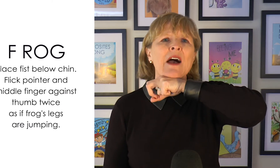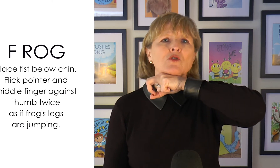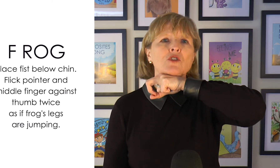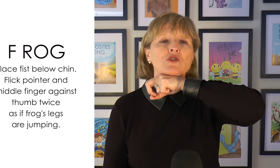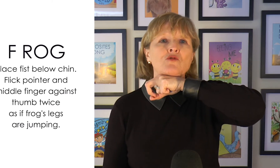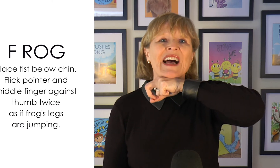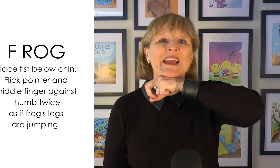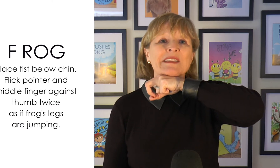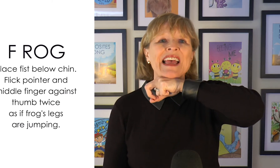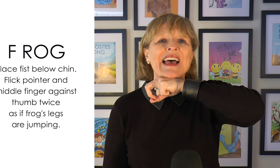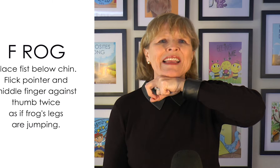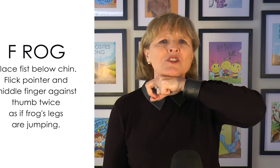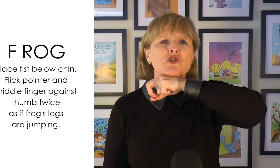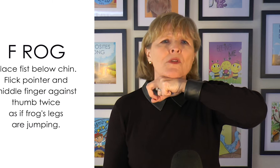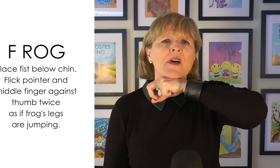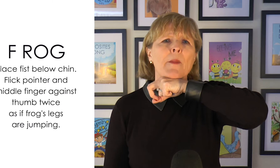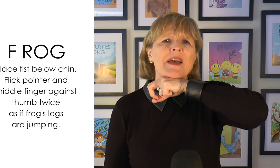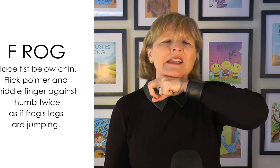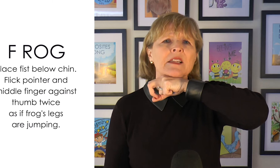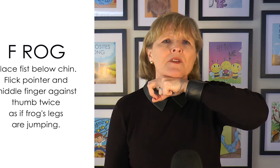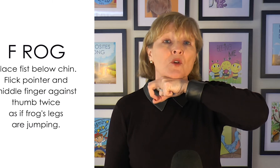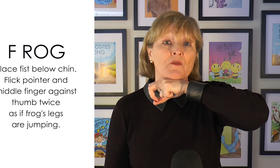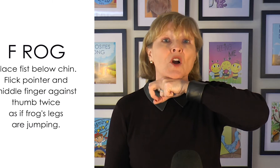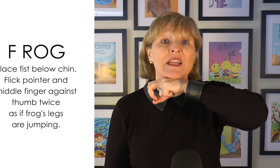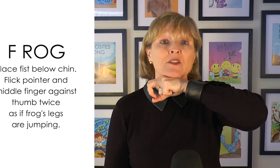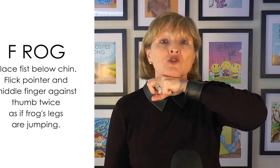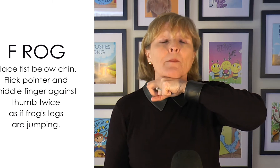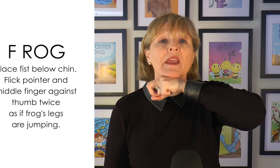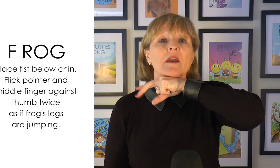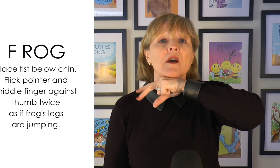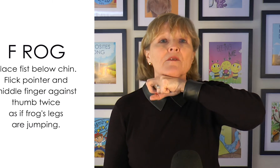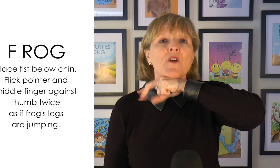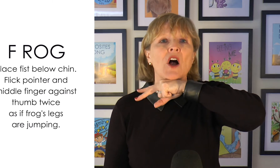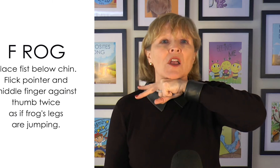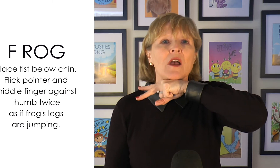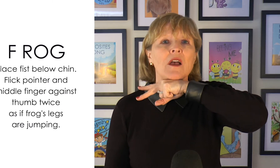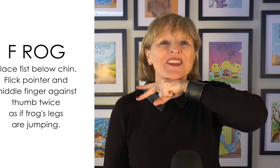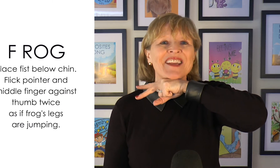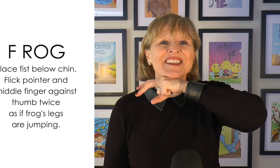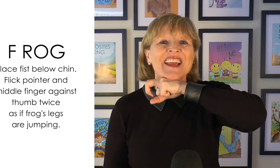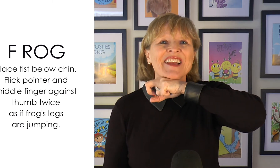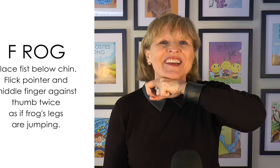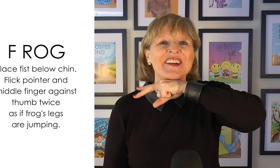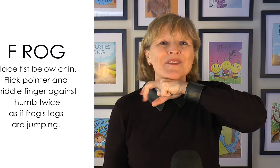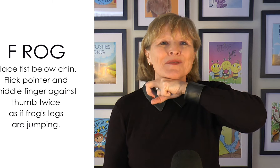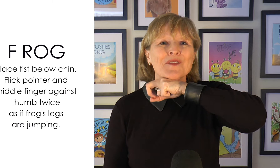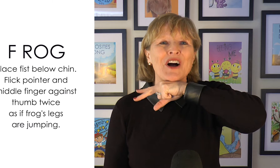out two times against your thumb as if your frog legs are jumping. FROG. Do it again and say FROG.